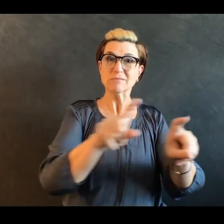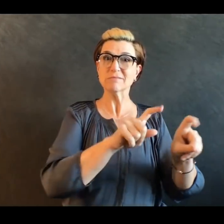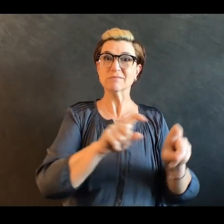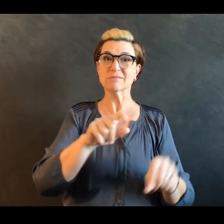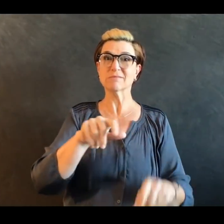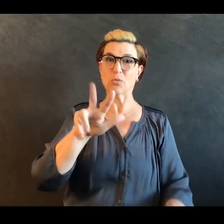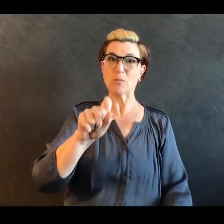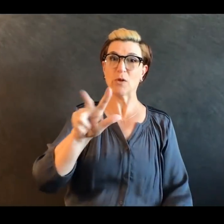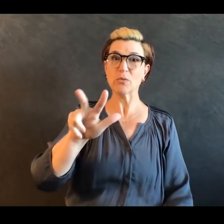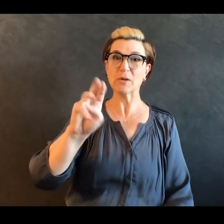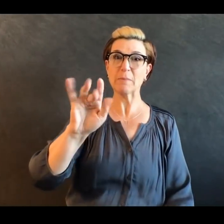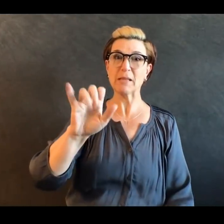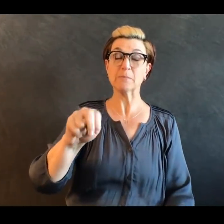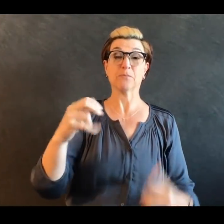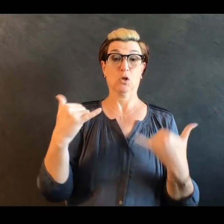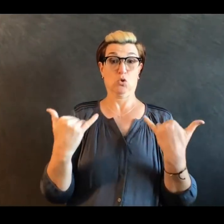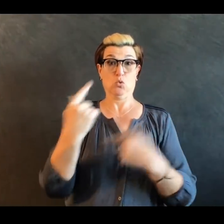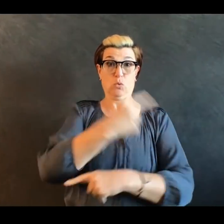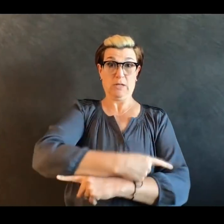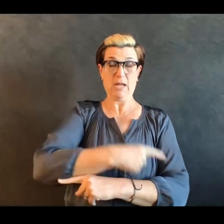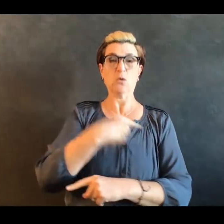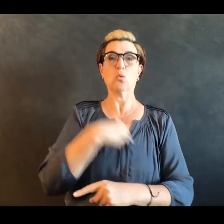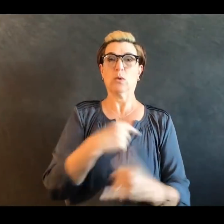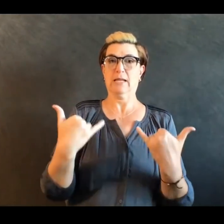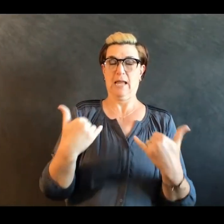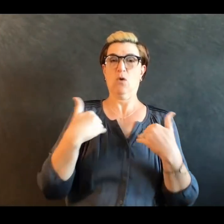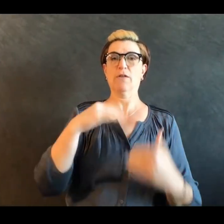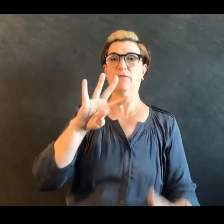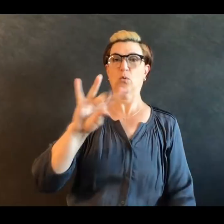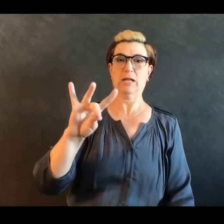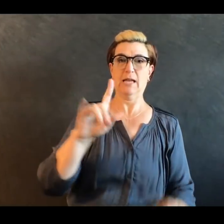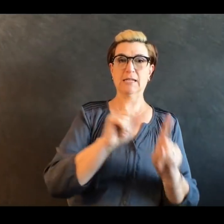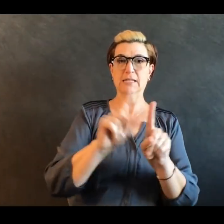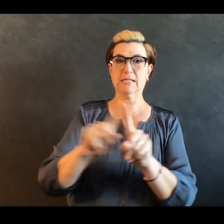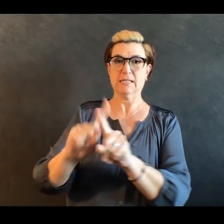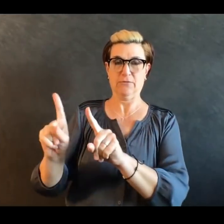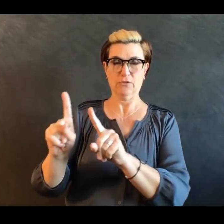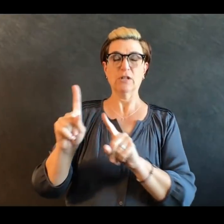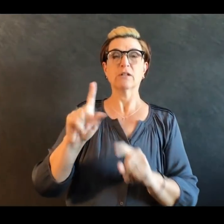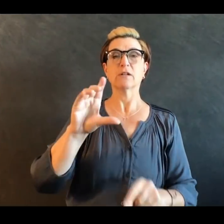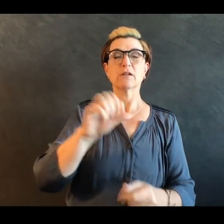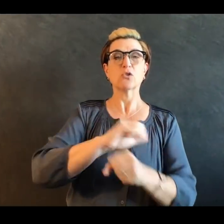separate coronavirus tests and the FDA is working with 300 companies and